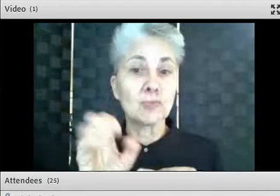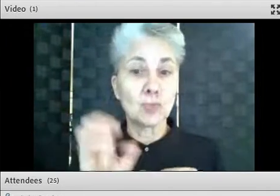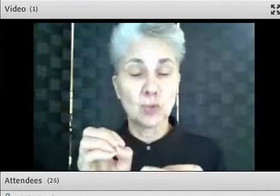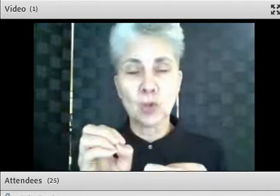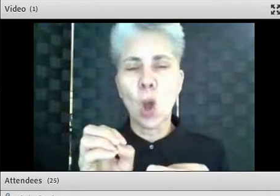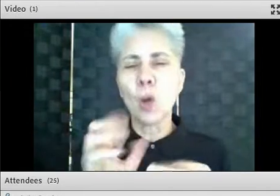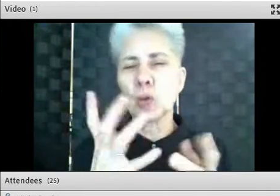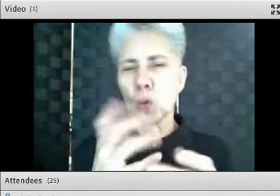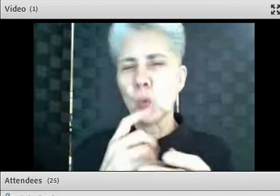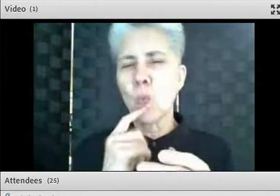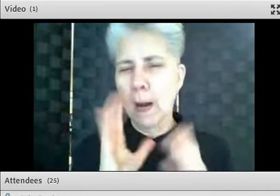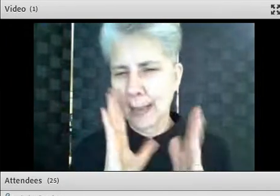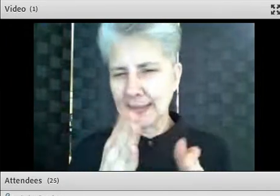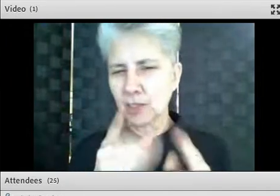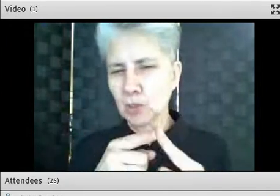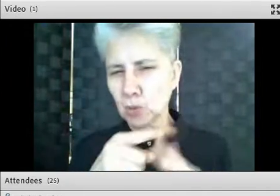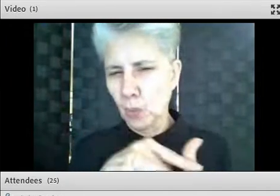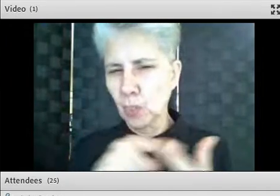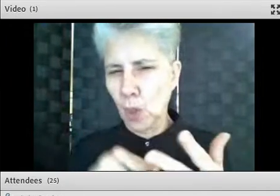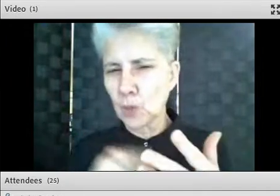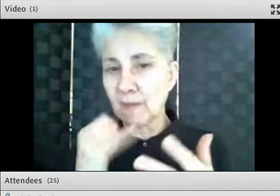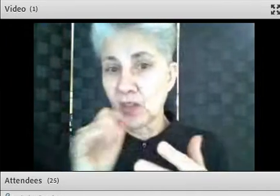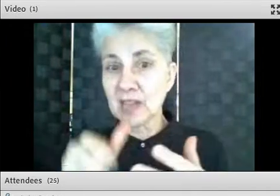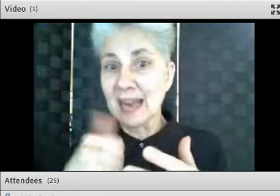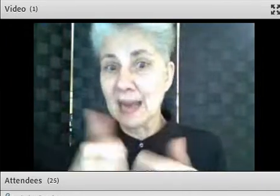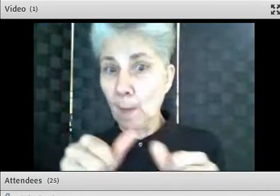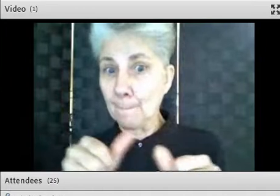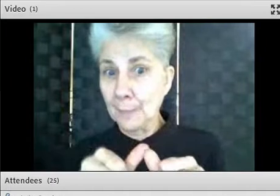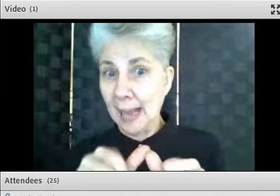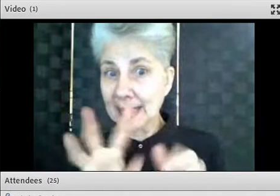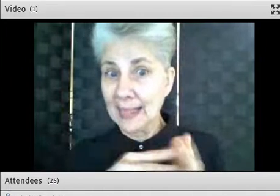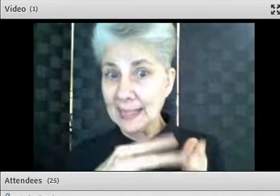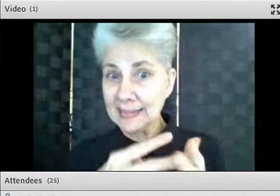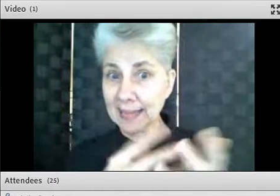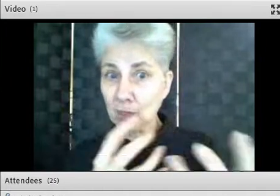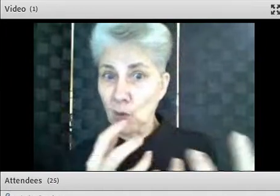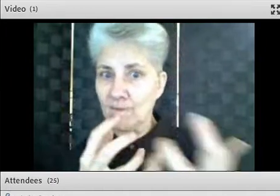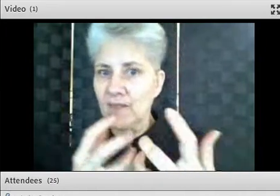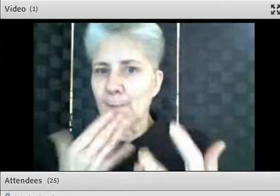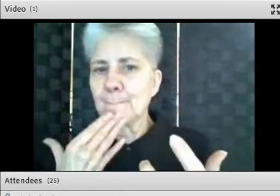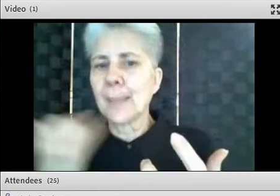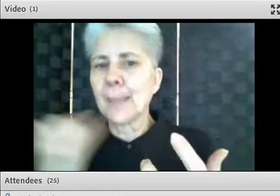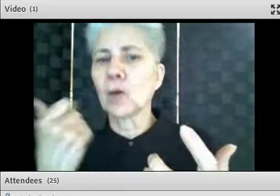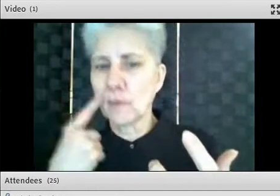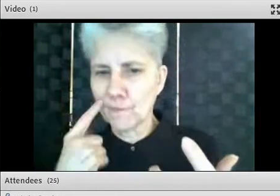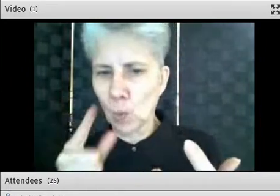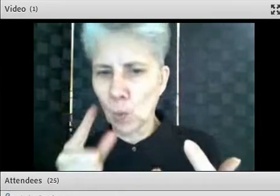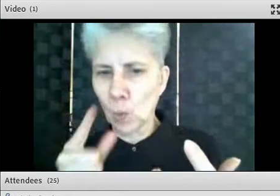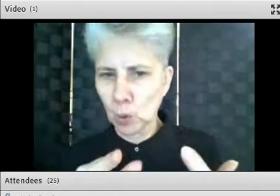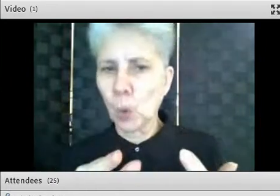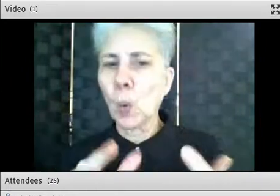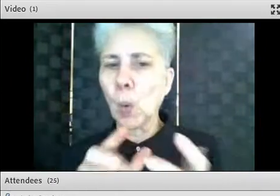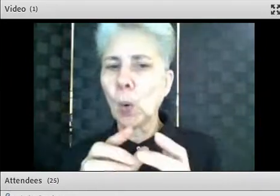Okay. So you want to pay close attention to those in case there's another place in the schedules that would be more appropriate,